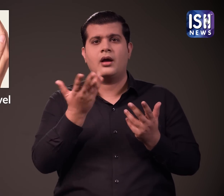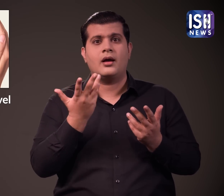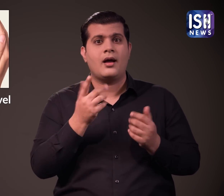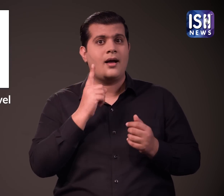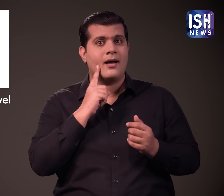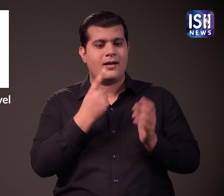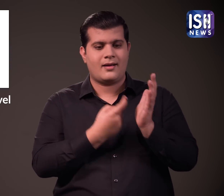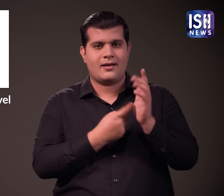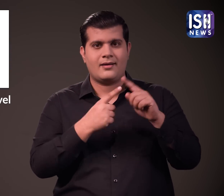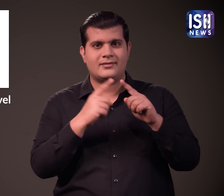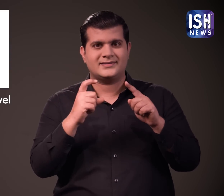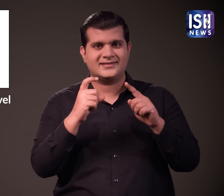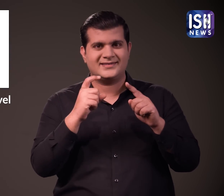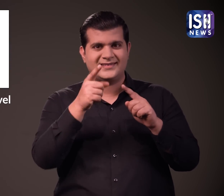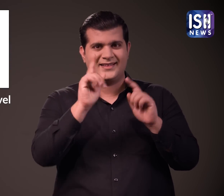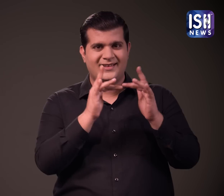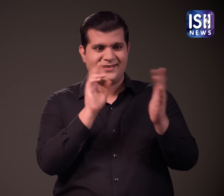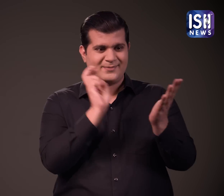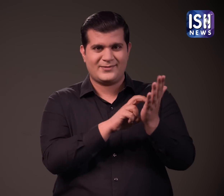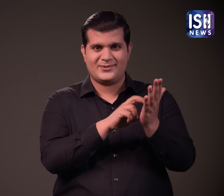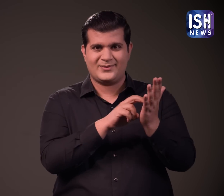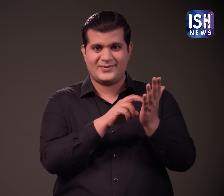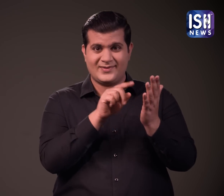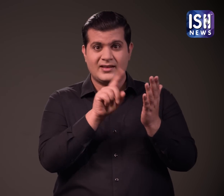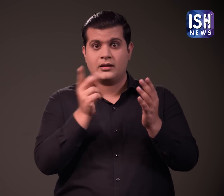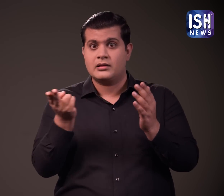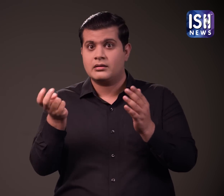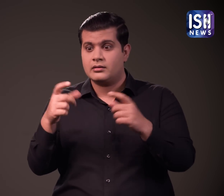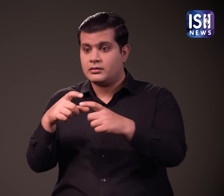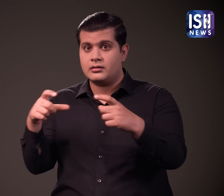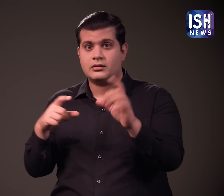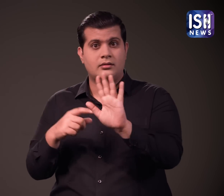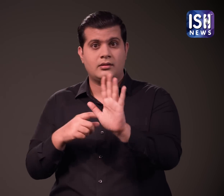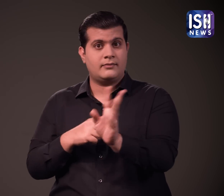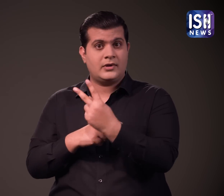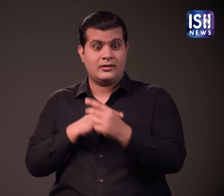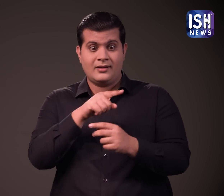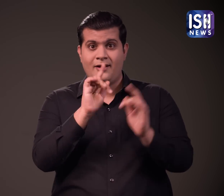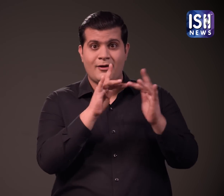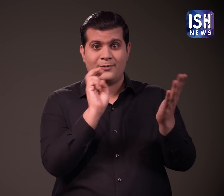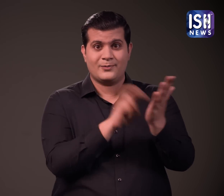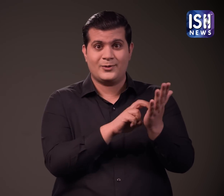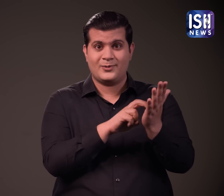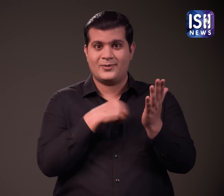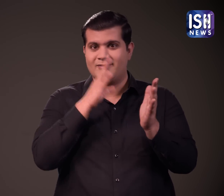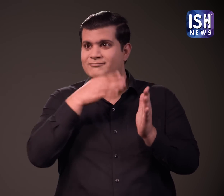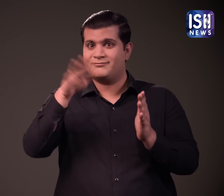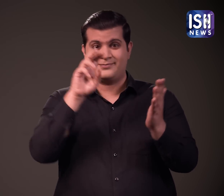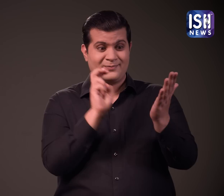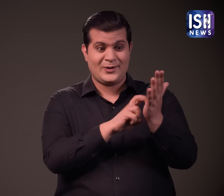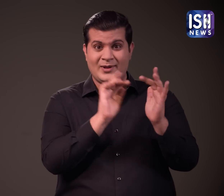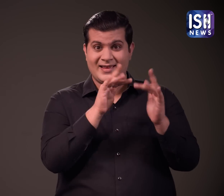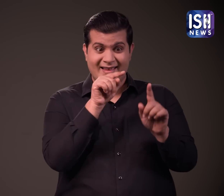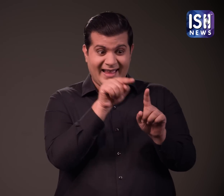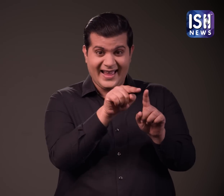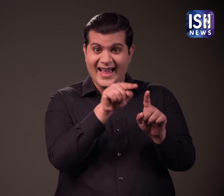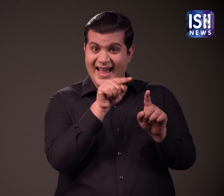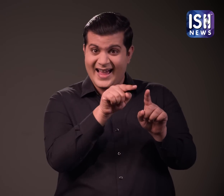IRCTC's travel insurance that is offered while booking online tickets. It is not offered for tickets booked on the stations.